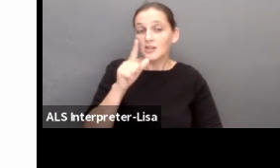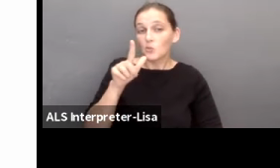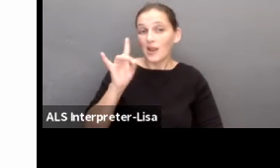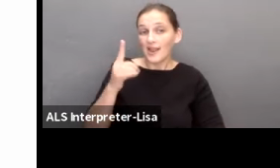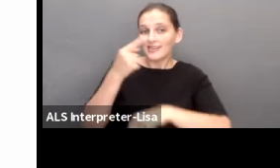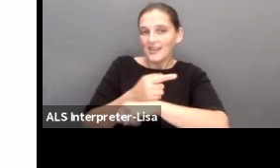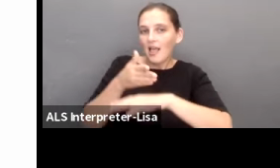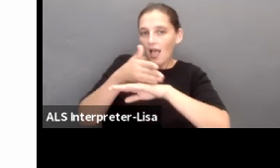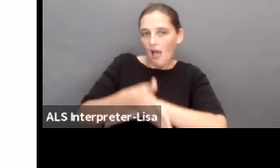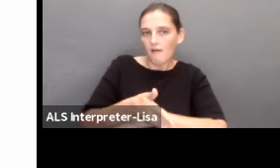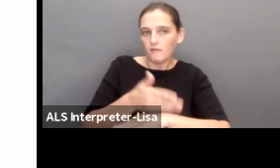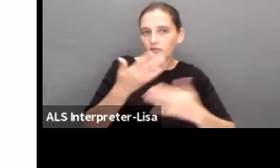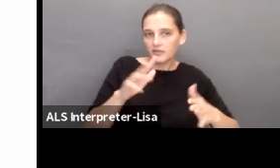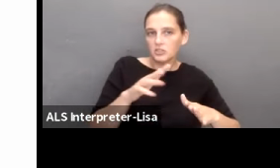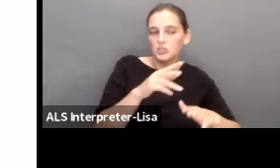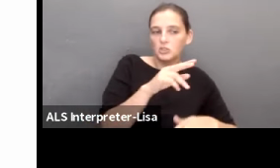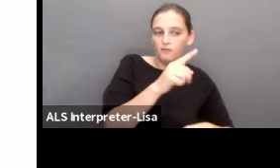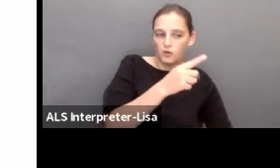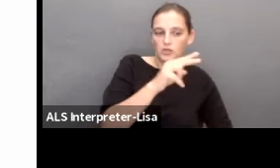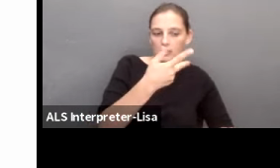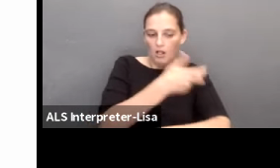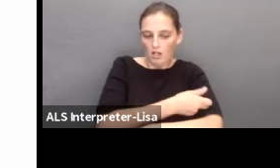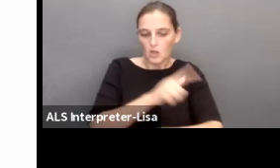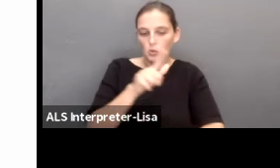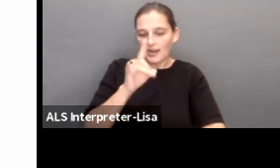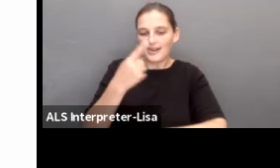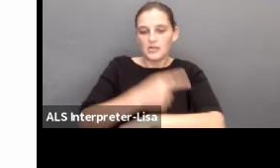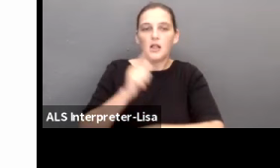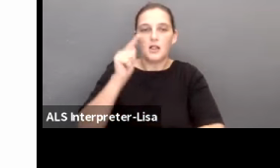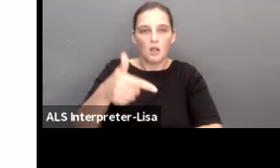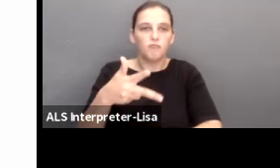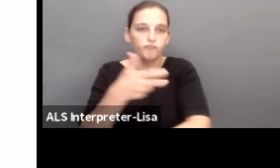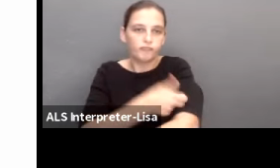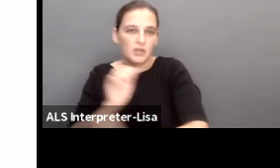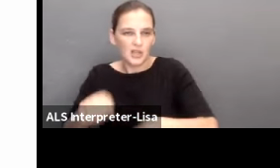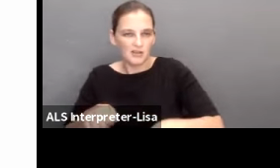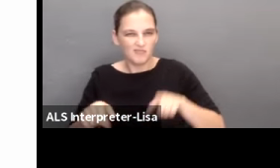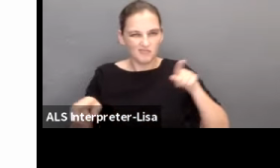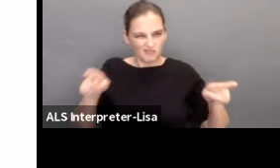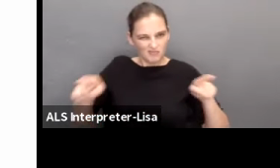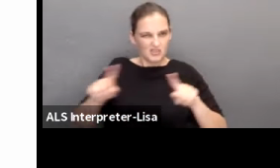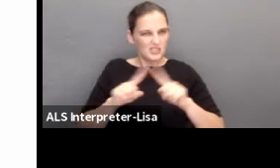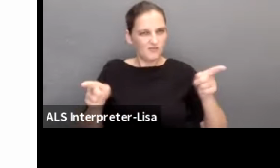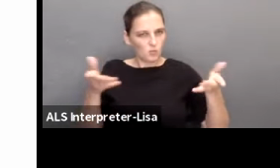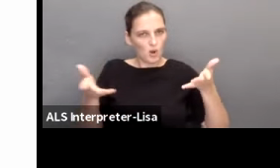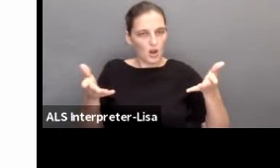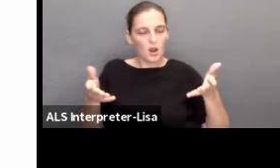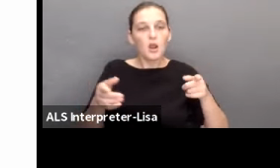after you finish your series. So what is it? Why is it different? What's been the booster shot? This additional shot for immunocompromised